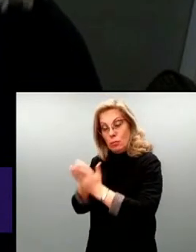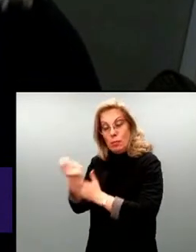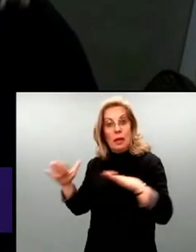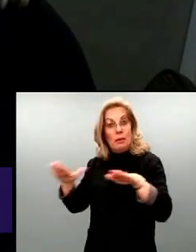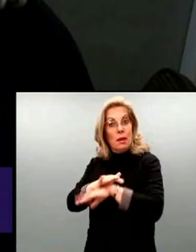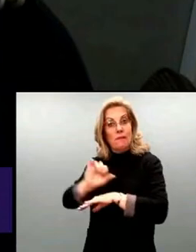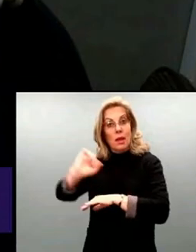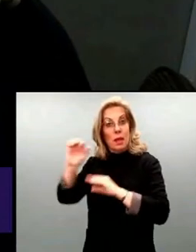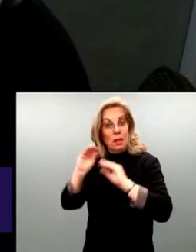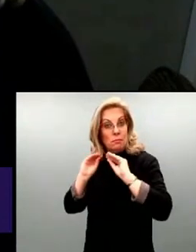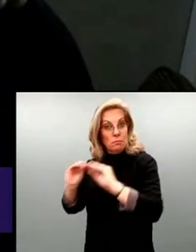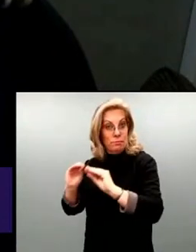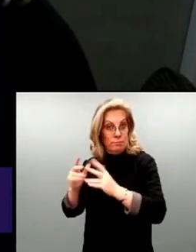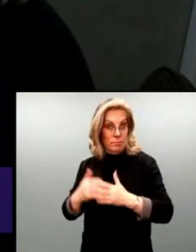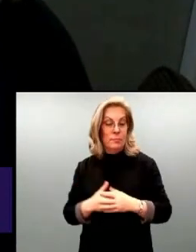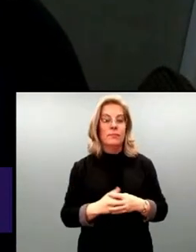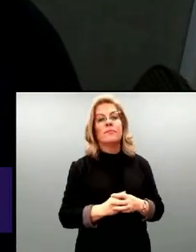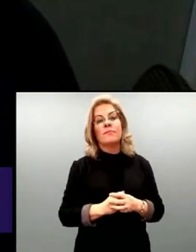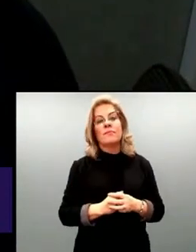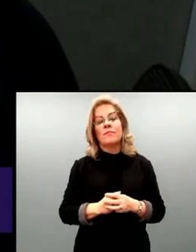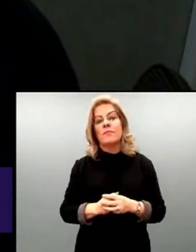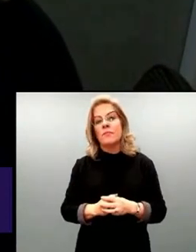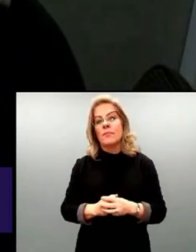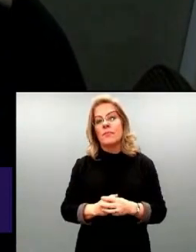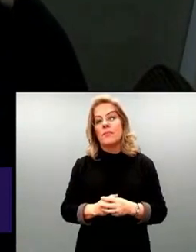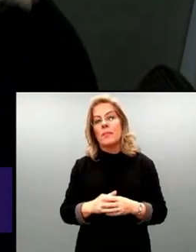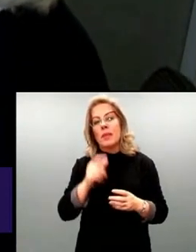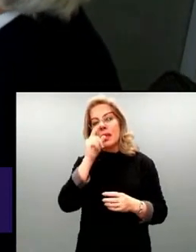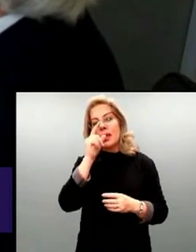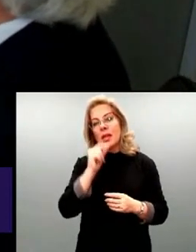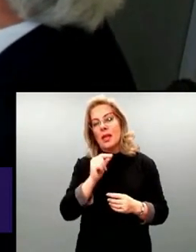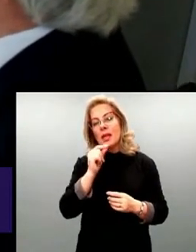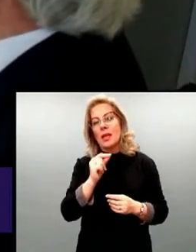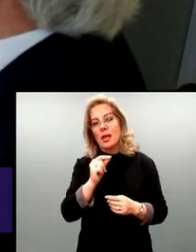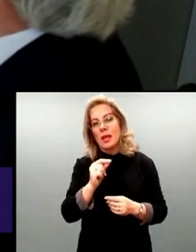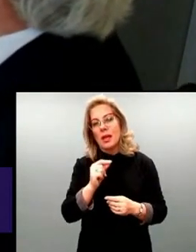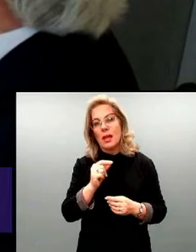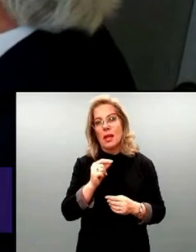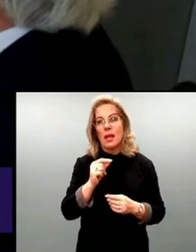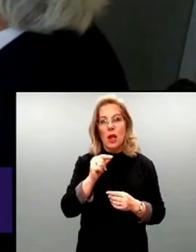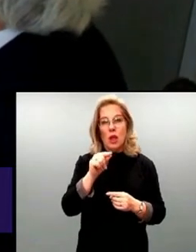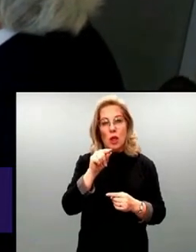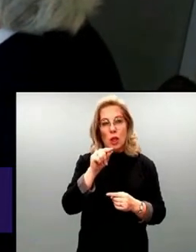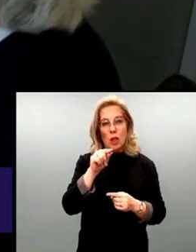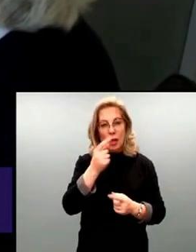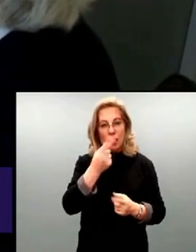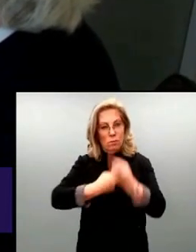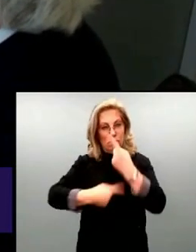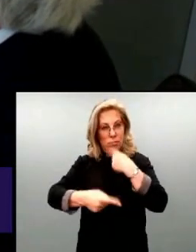Can you tell the Royal Commission your experience of trying to initiate some form of training in relation to the issues you have been raising?